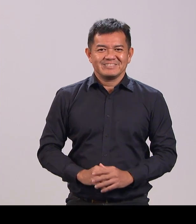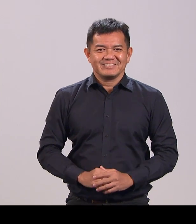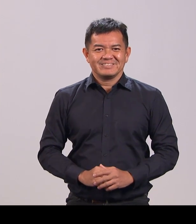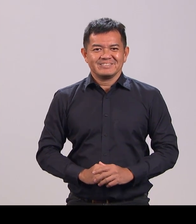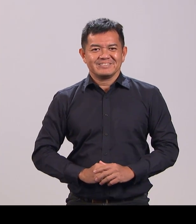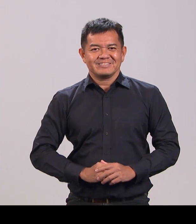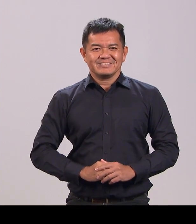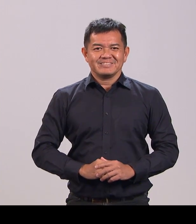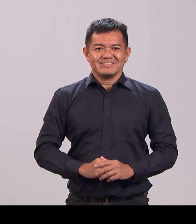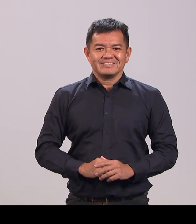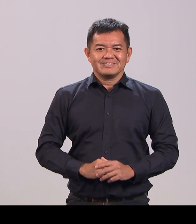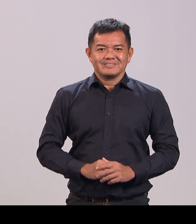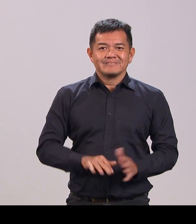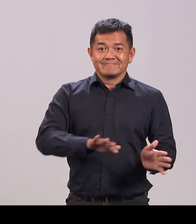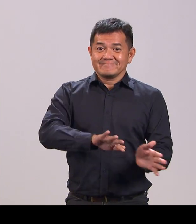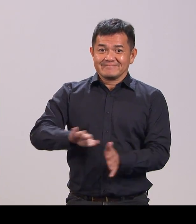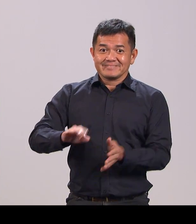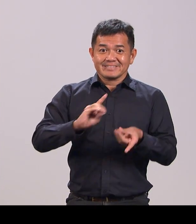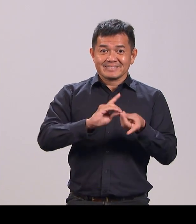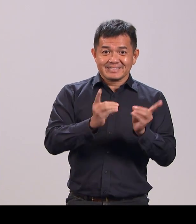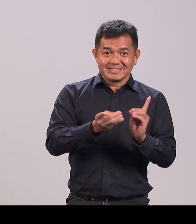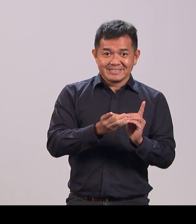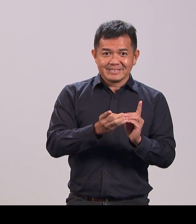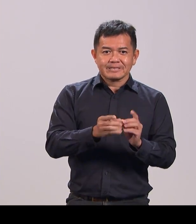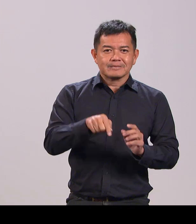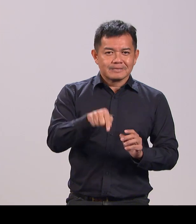Besides digital we also need to build capabilities in other sectors.